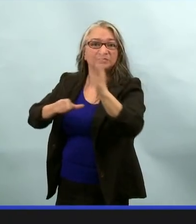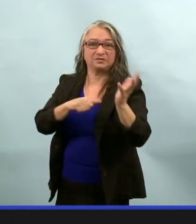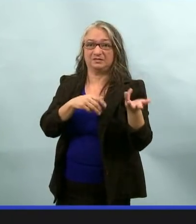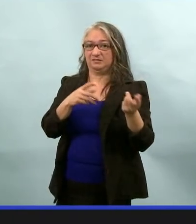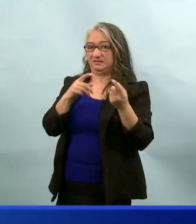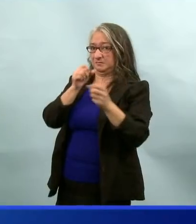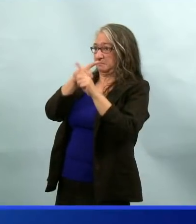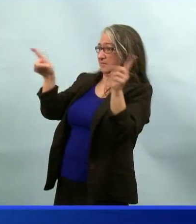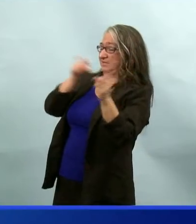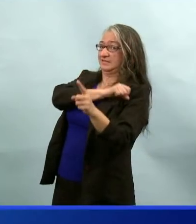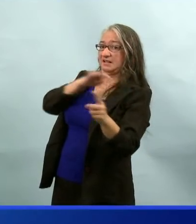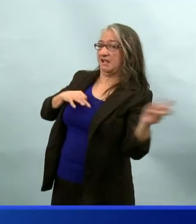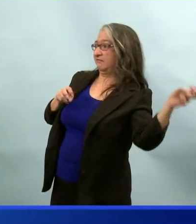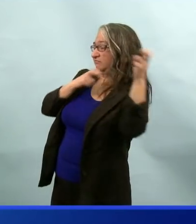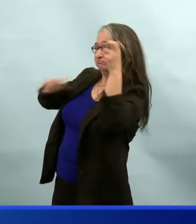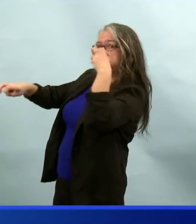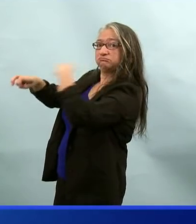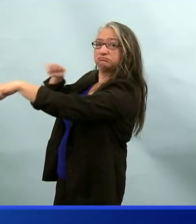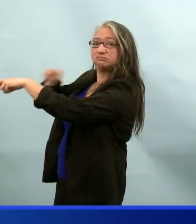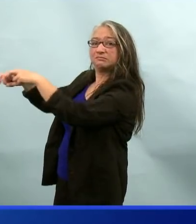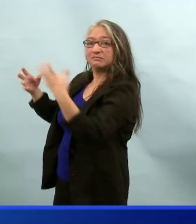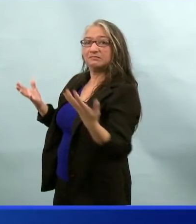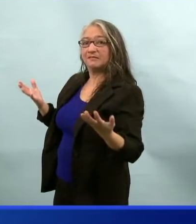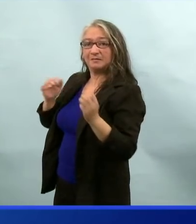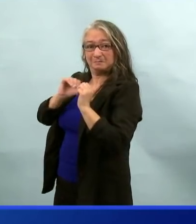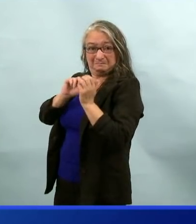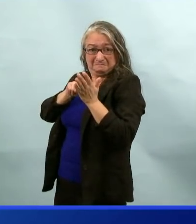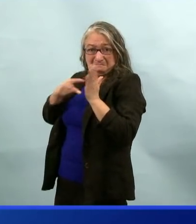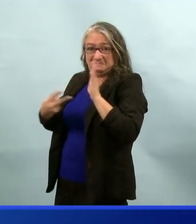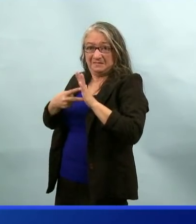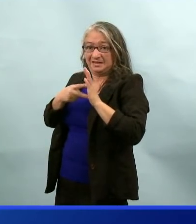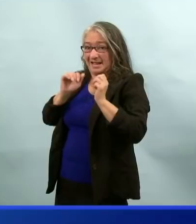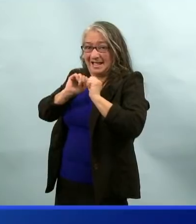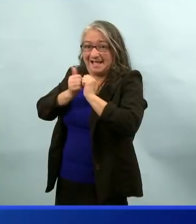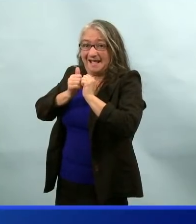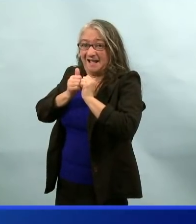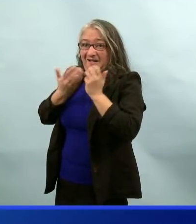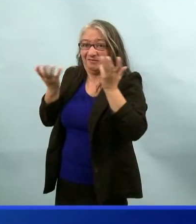yeah i'm going to defer any announcements that are coming around the surgical backlog